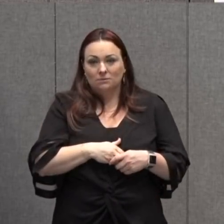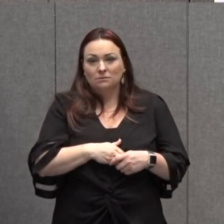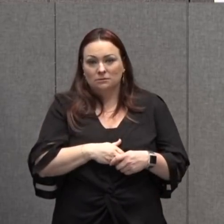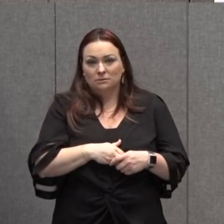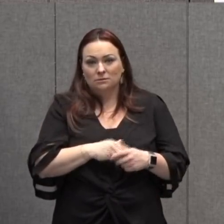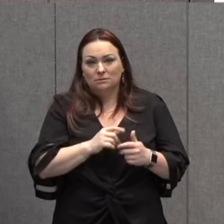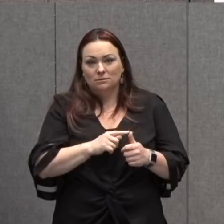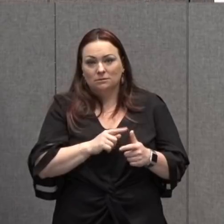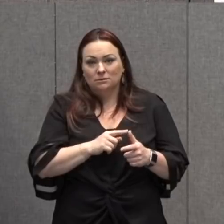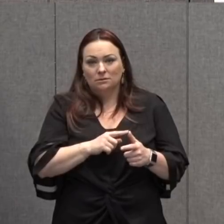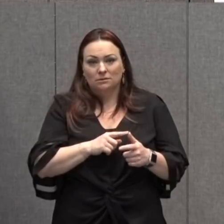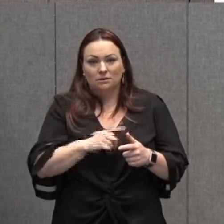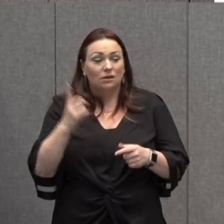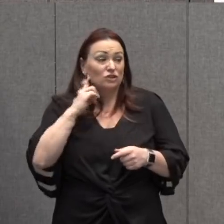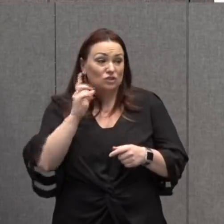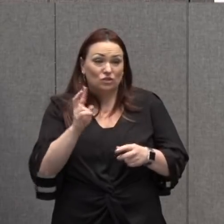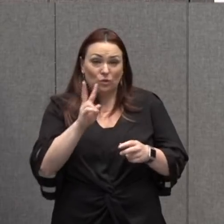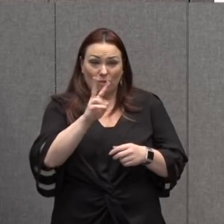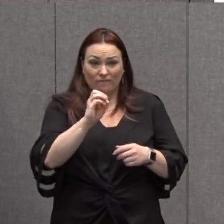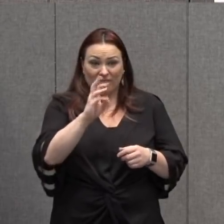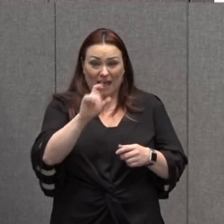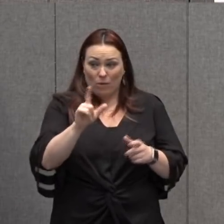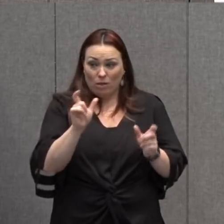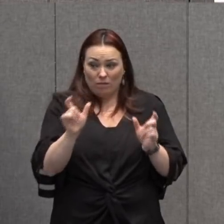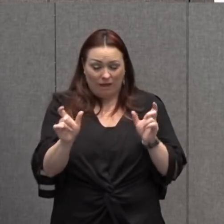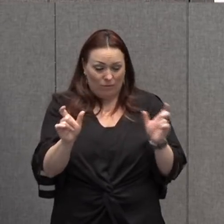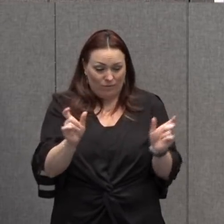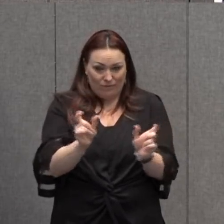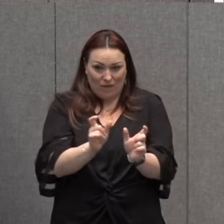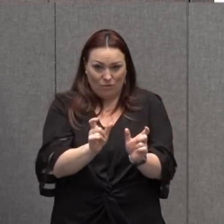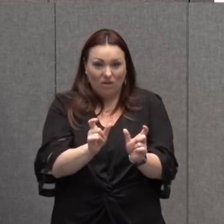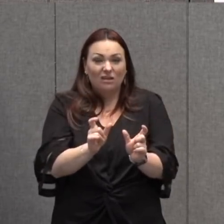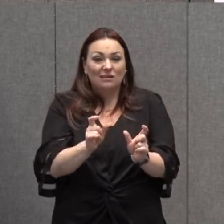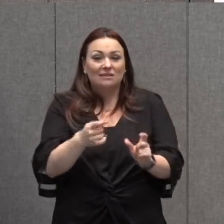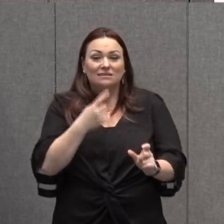And then I know when two vowels are together, Vowel team. - It says its long name,